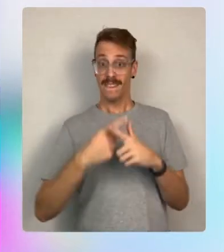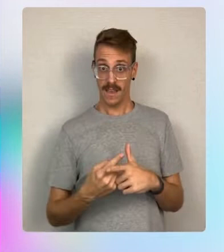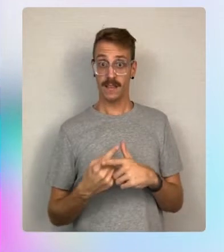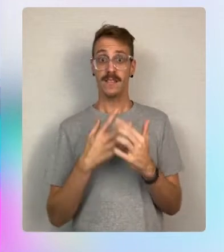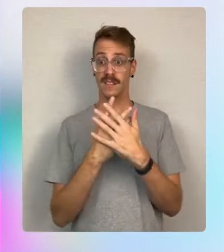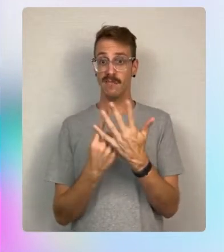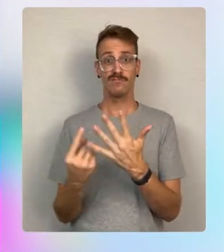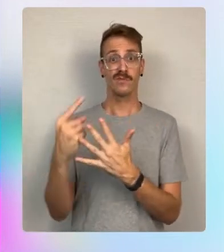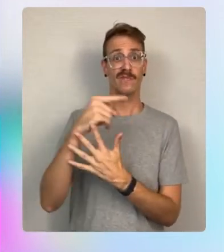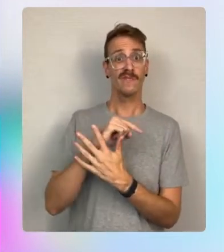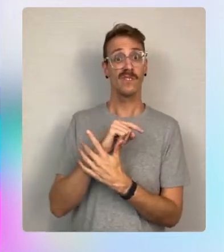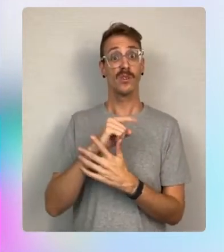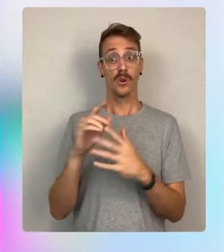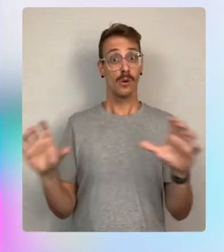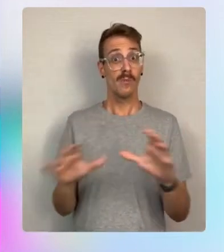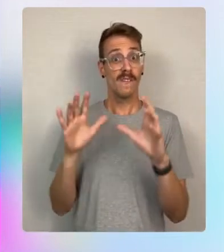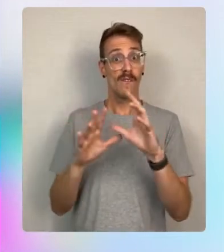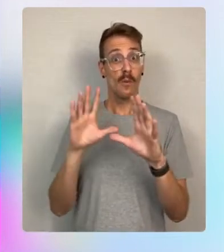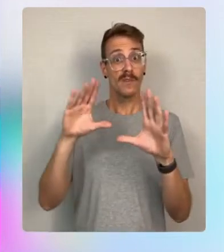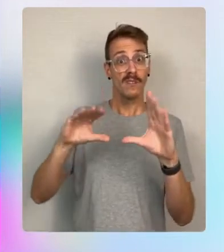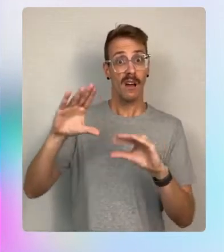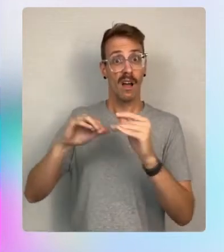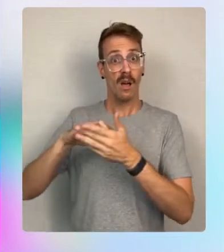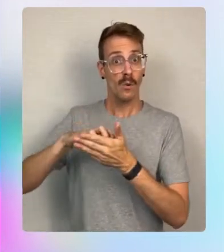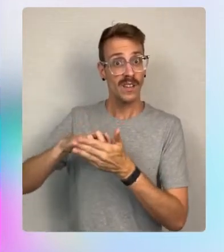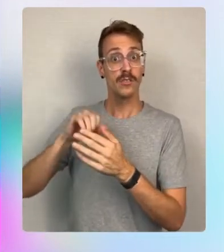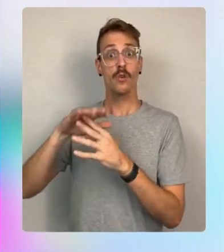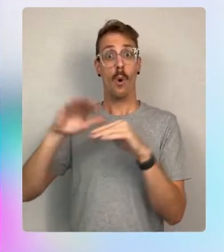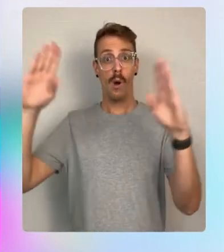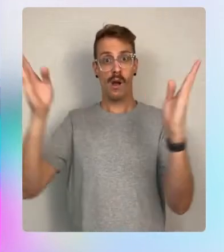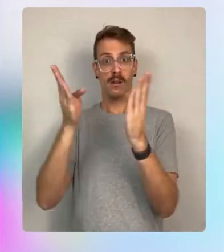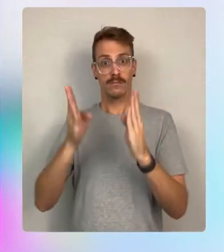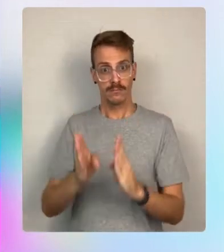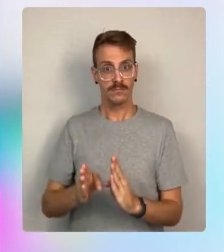and it can review performance inefficiencies or bottlenecks.